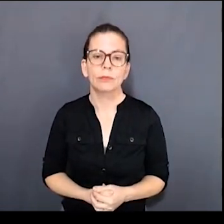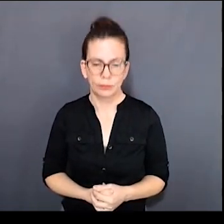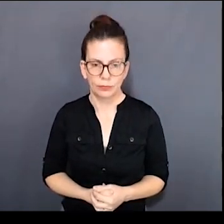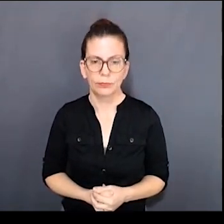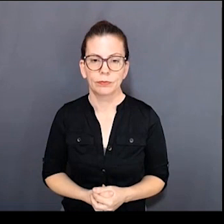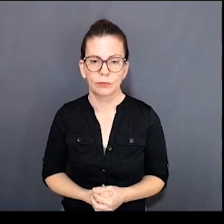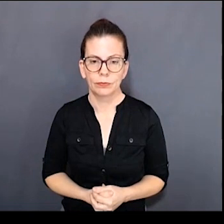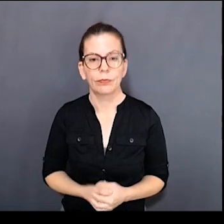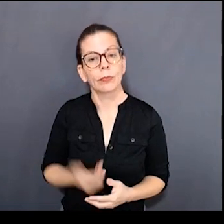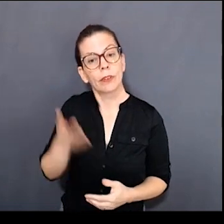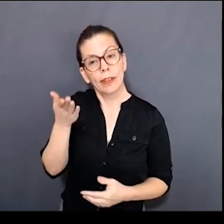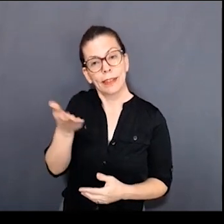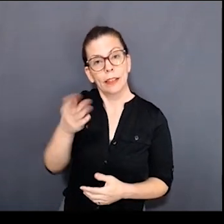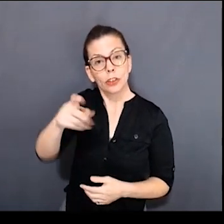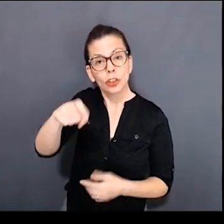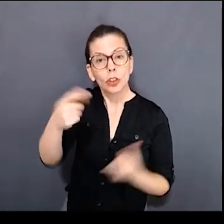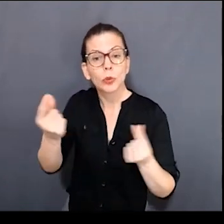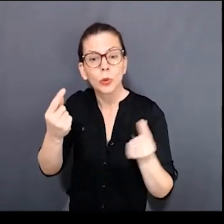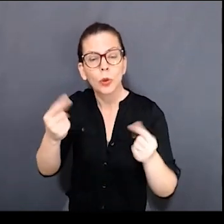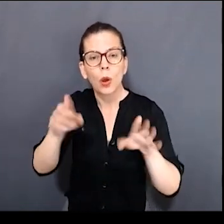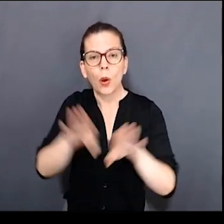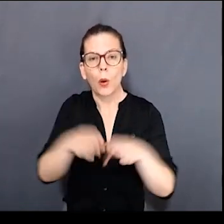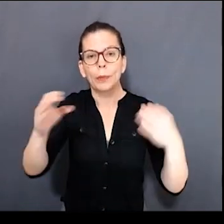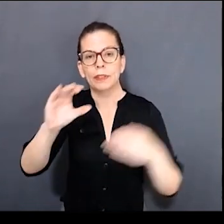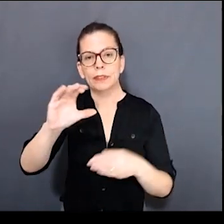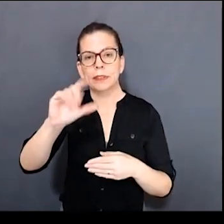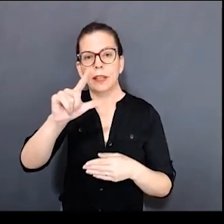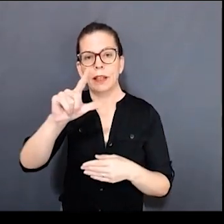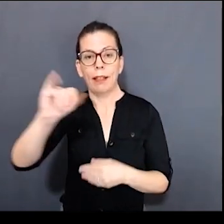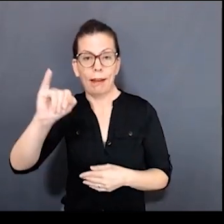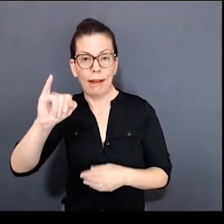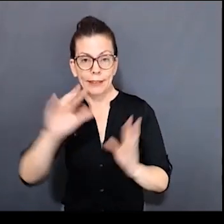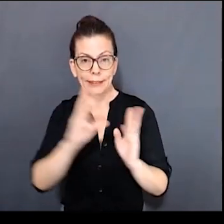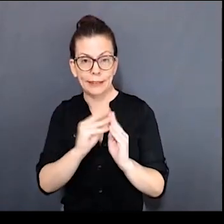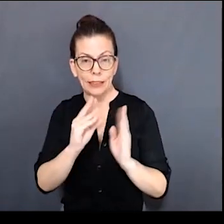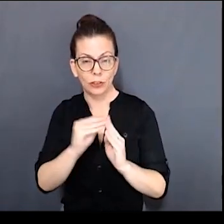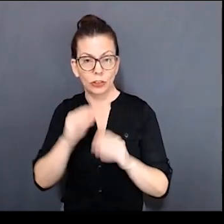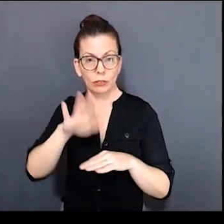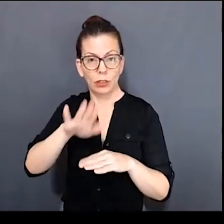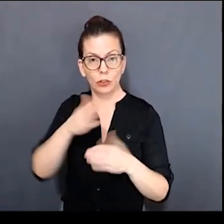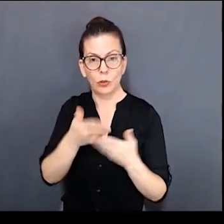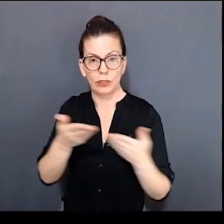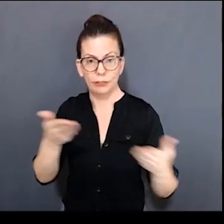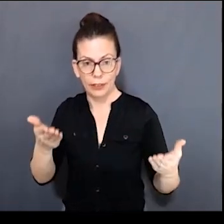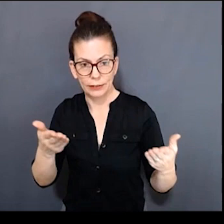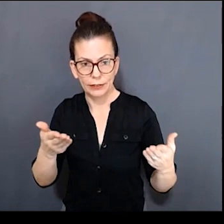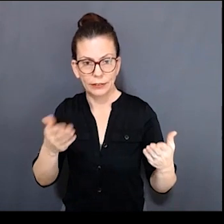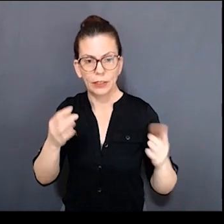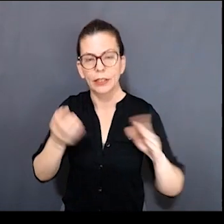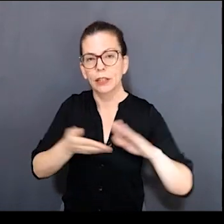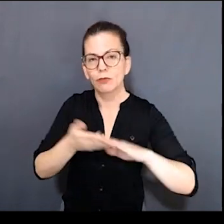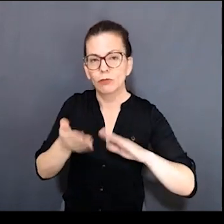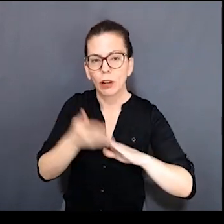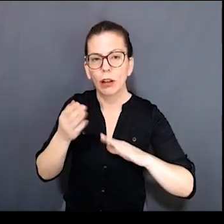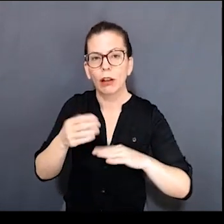And so what they should do is open a CLI session on your device, so I can run like a date command